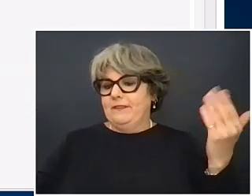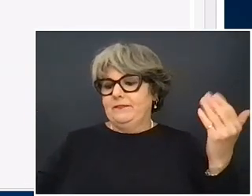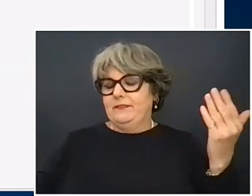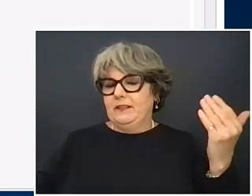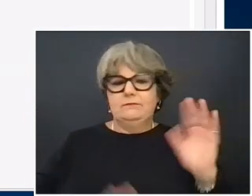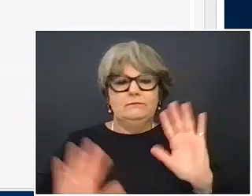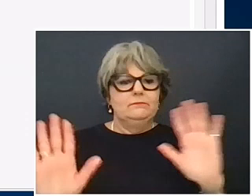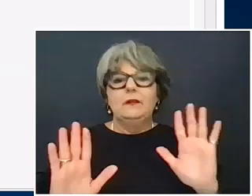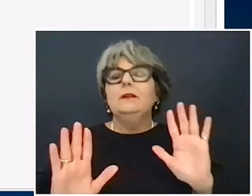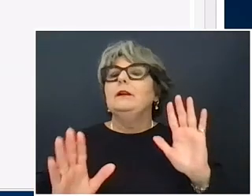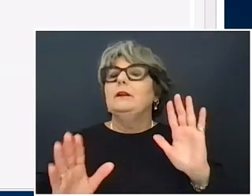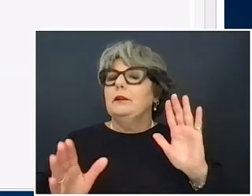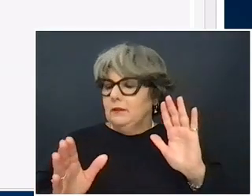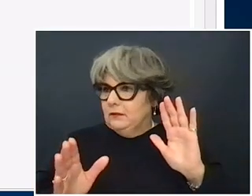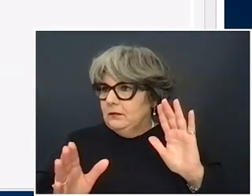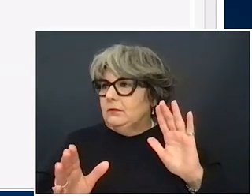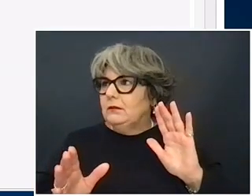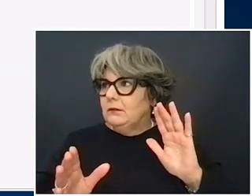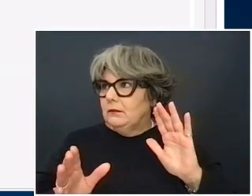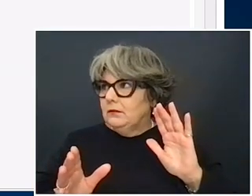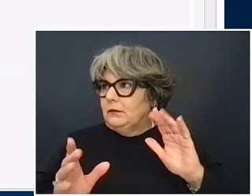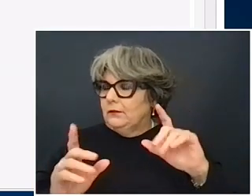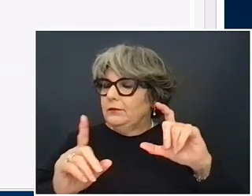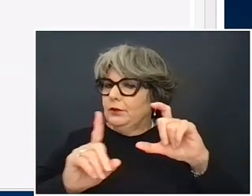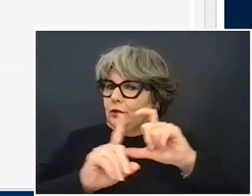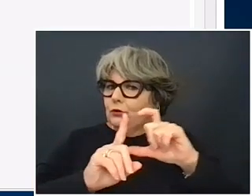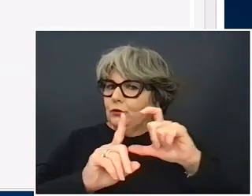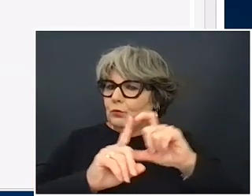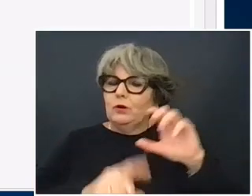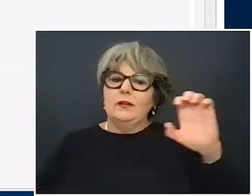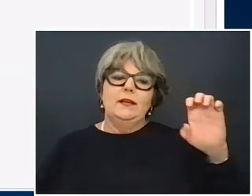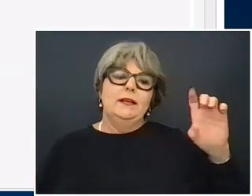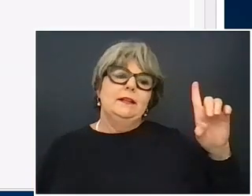use of educators here, and you'll understand when I- when I'm- when I